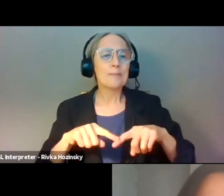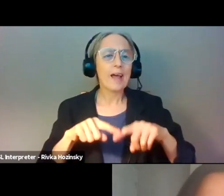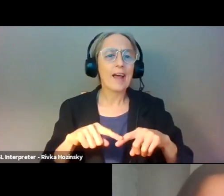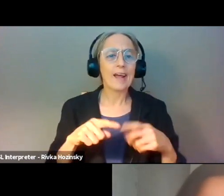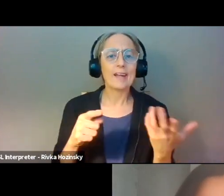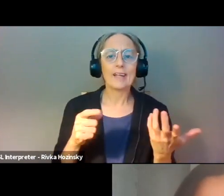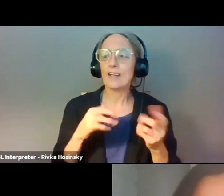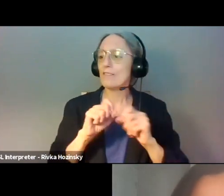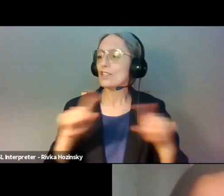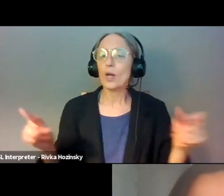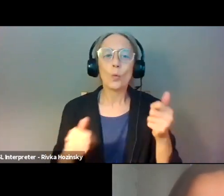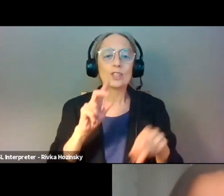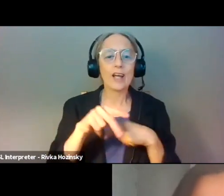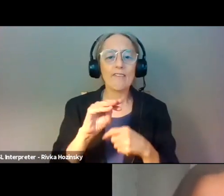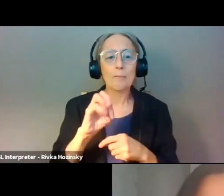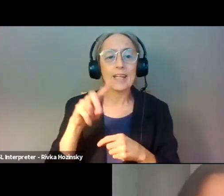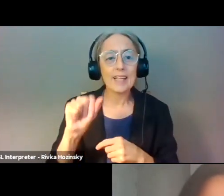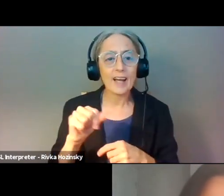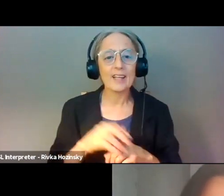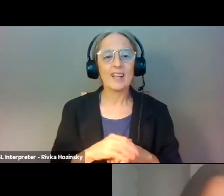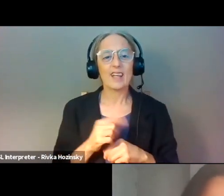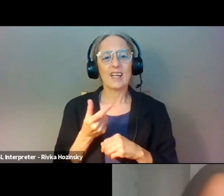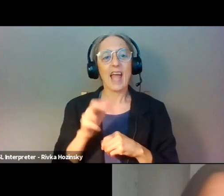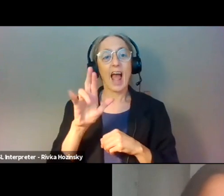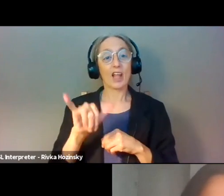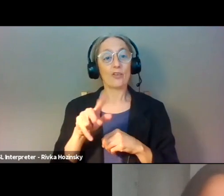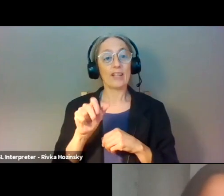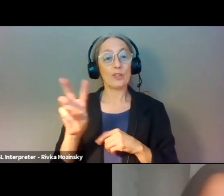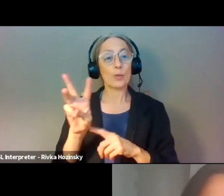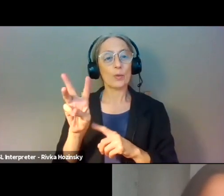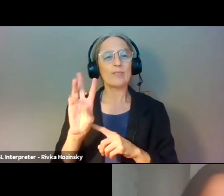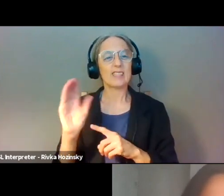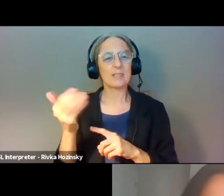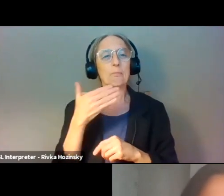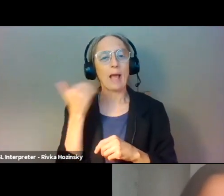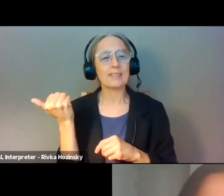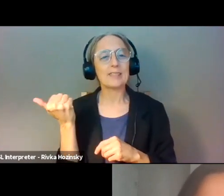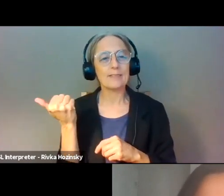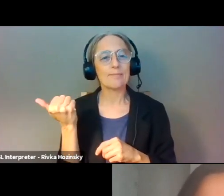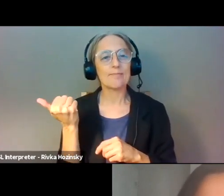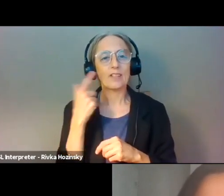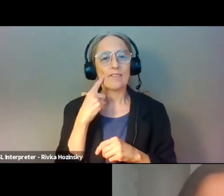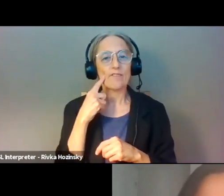but the Gallery view seems to be the trick, for us, for making sure that the